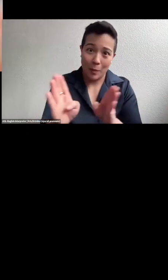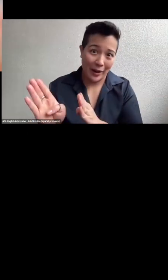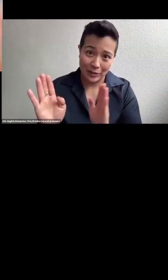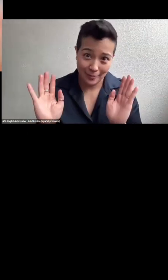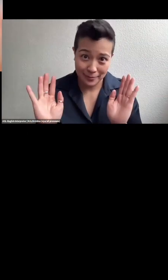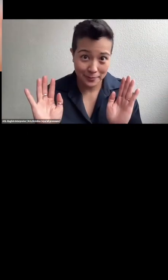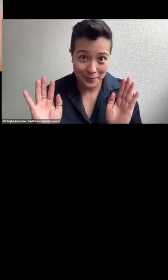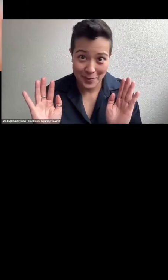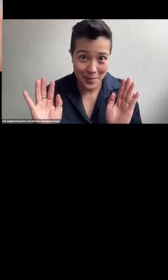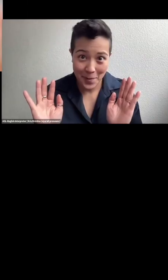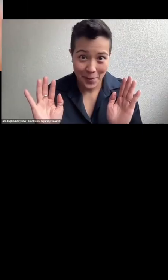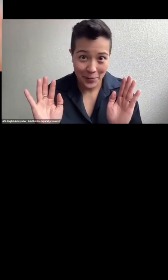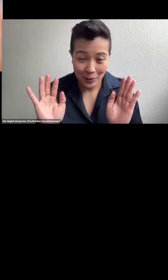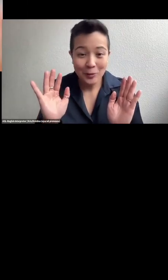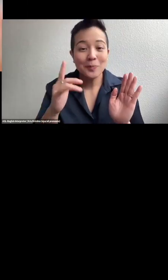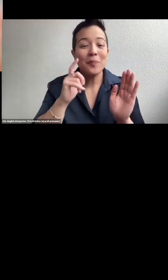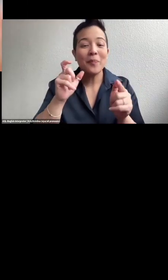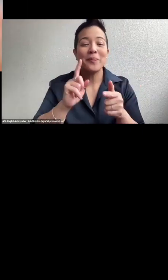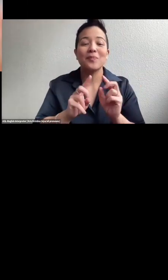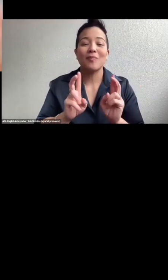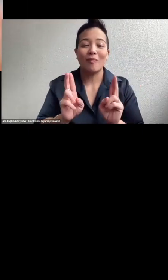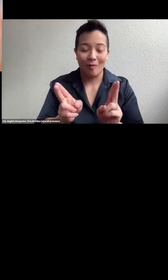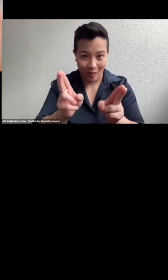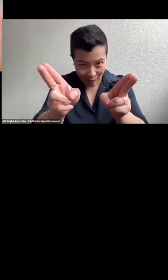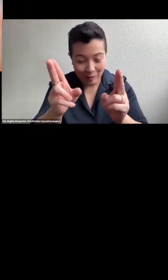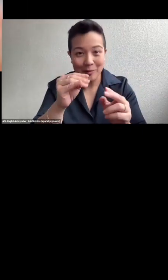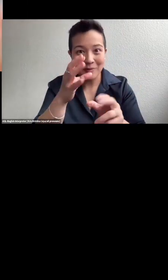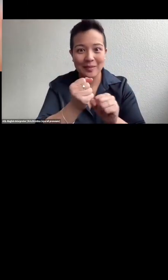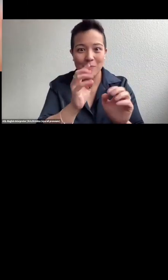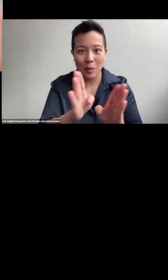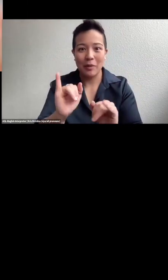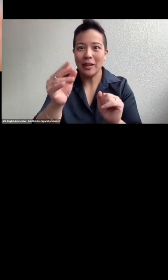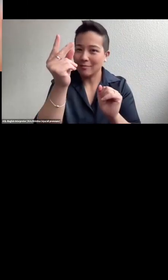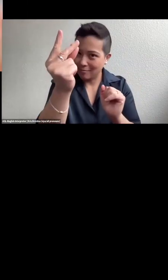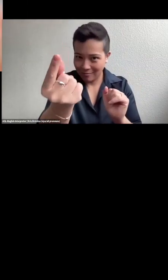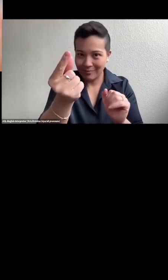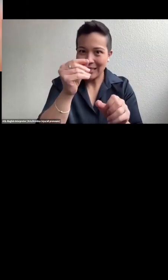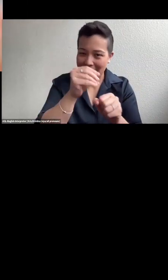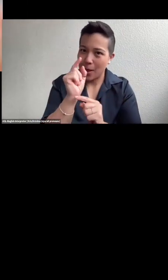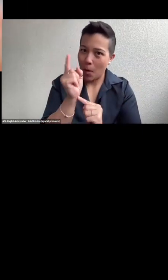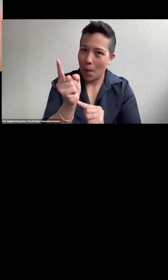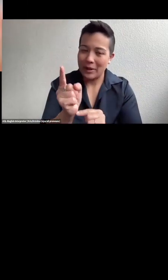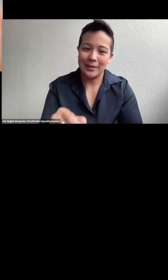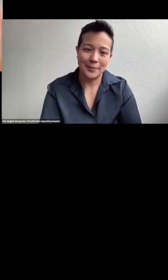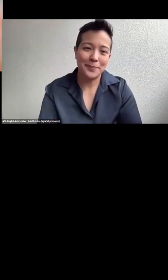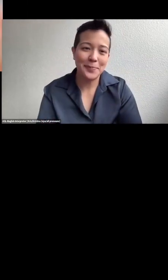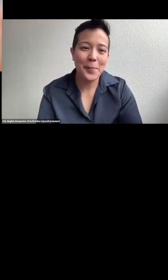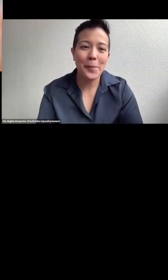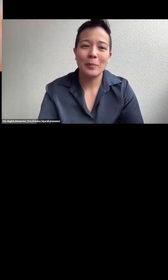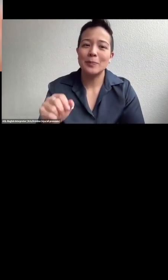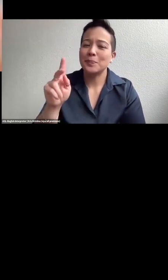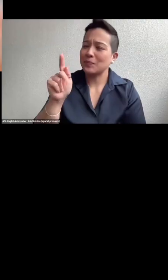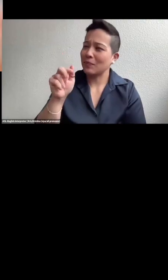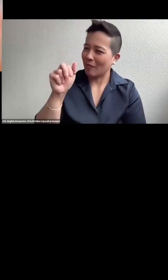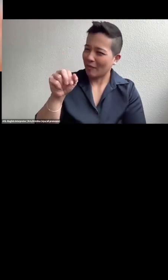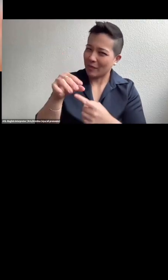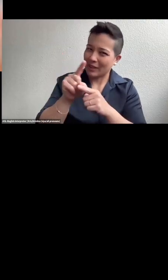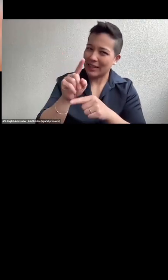I had to hurry up and get prepared like in the moment. Yeah especially I think as disabled parents, I know that